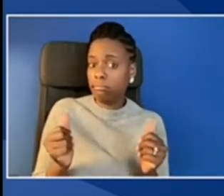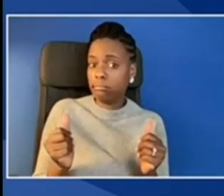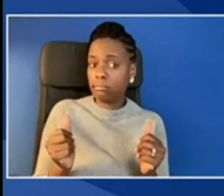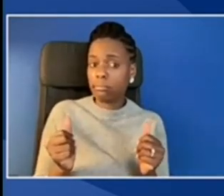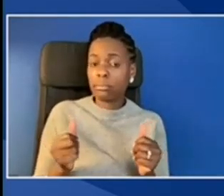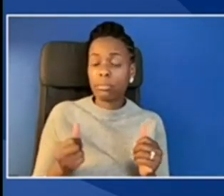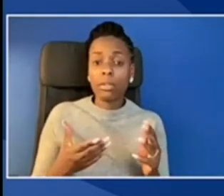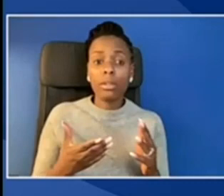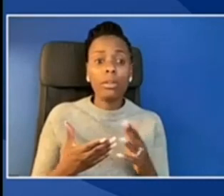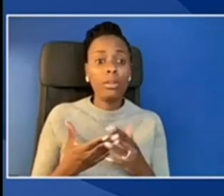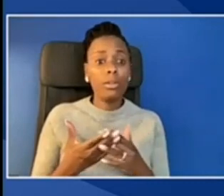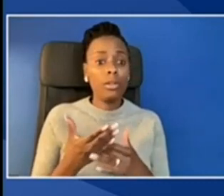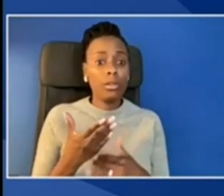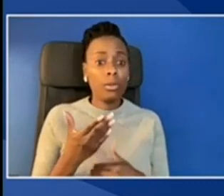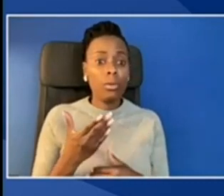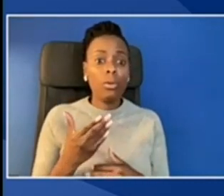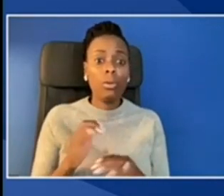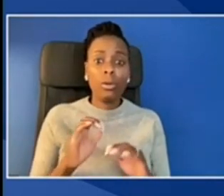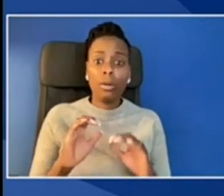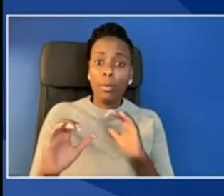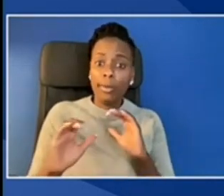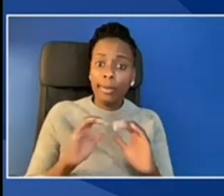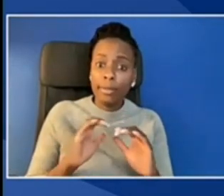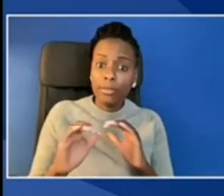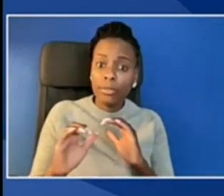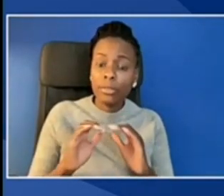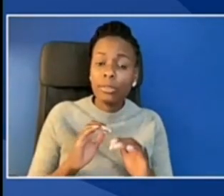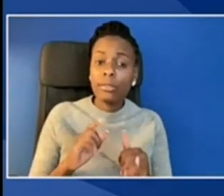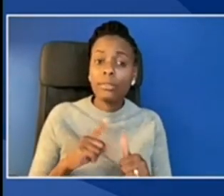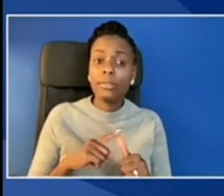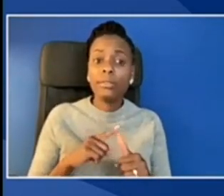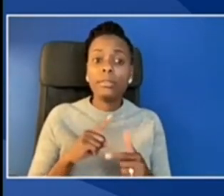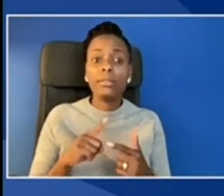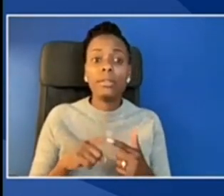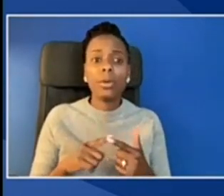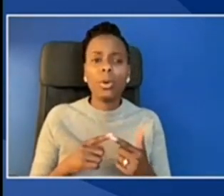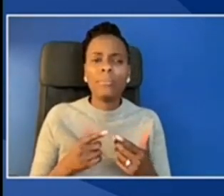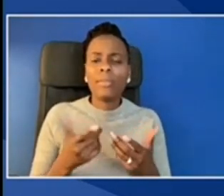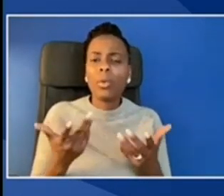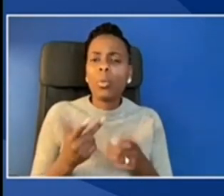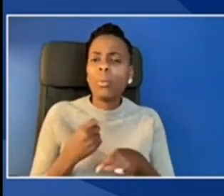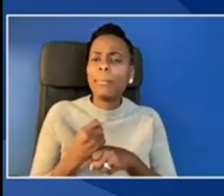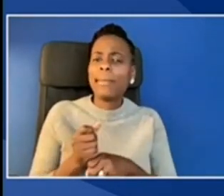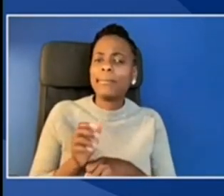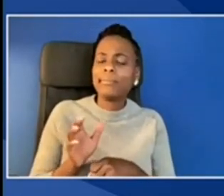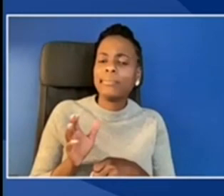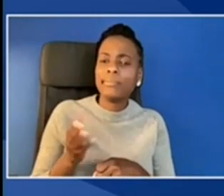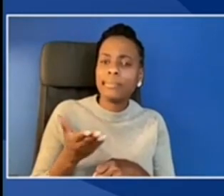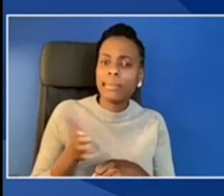sort of communication or what can make their job easier to implement these